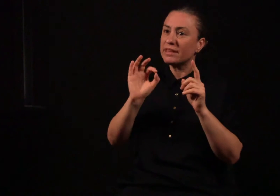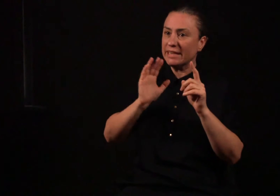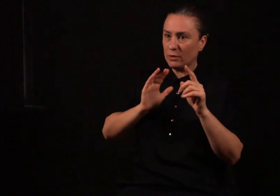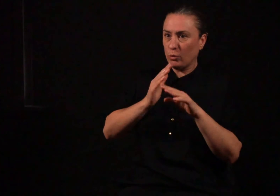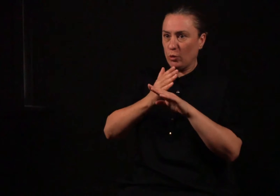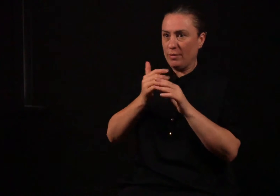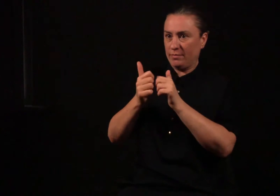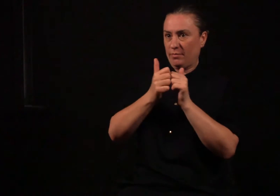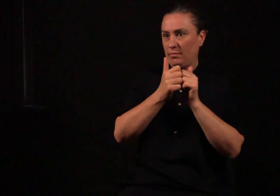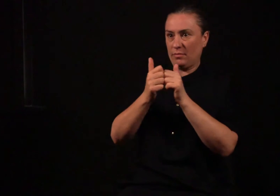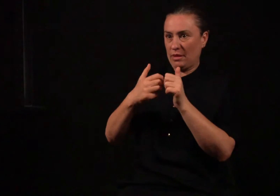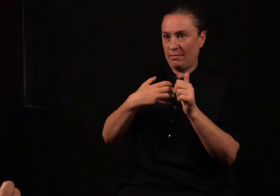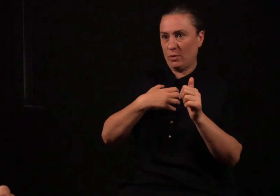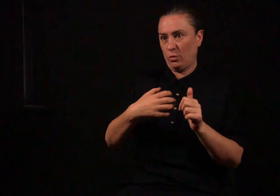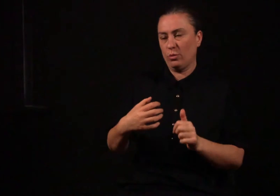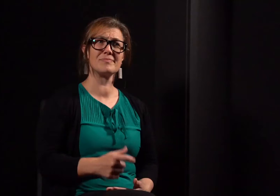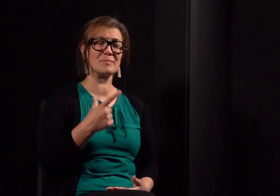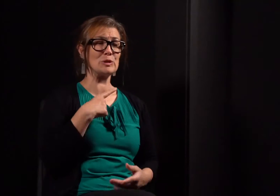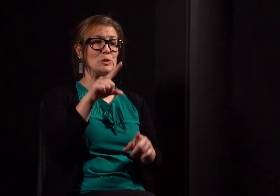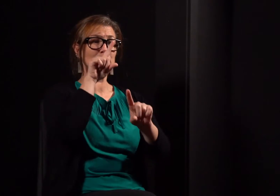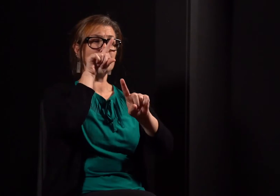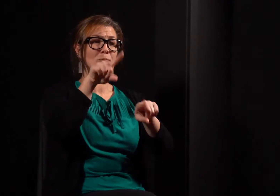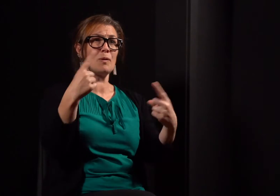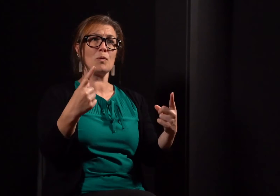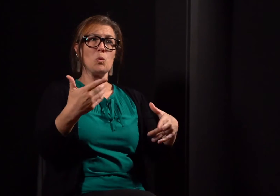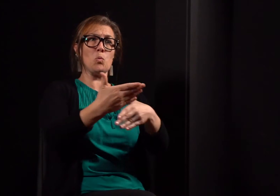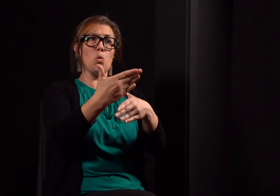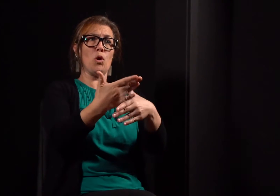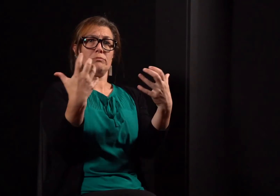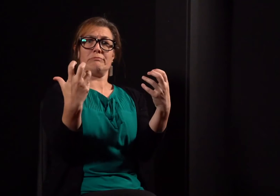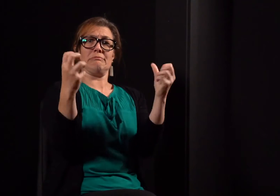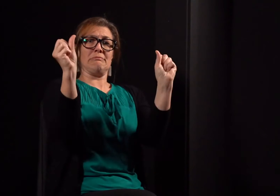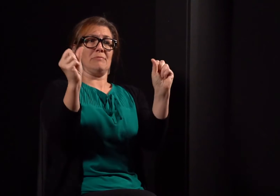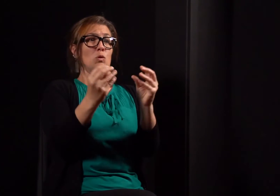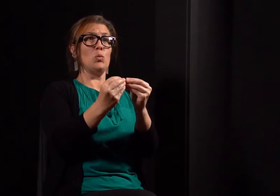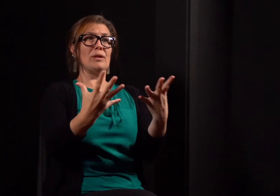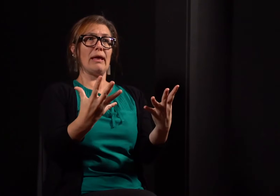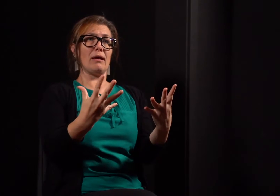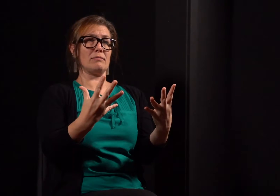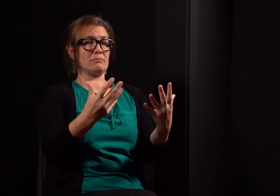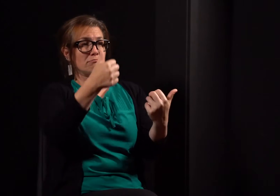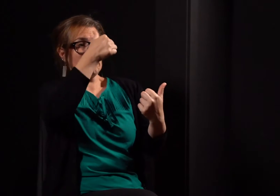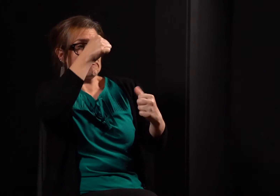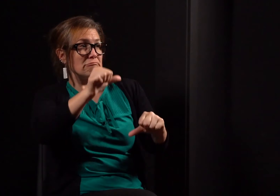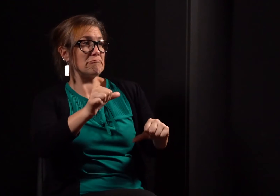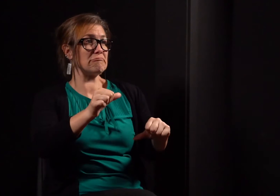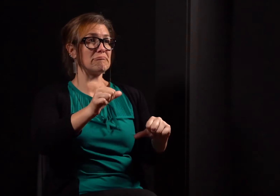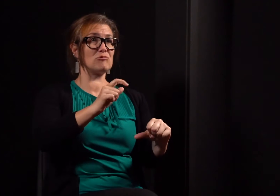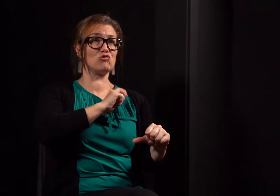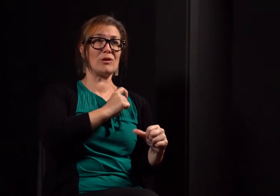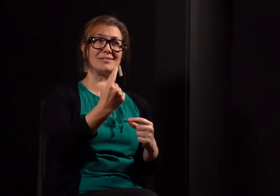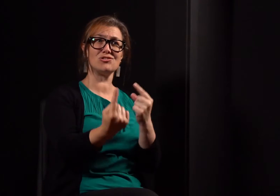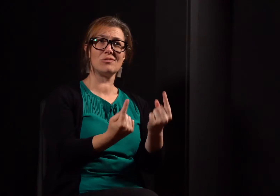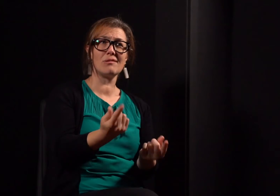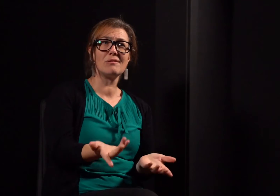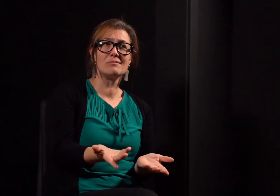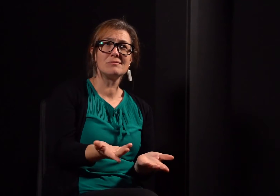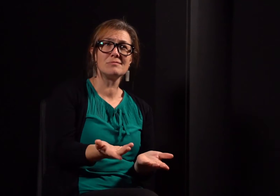It's important to have that collaborative approach. Yeah of course, because you really, there can't be success if there isn't that trust